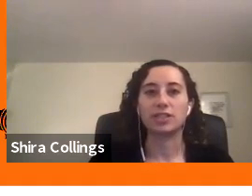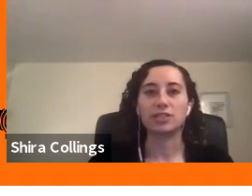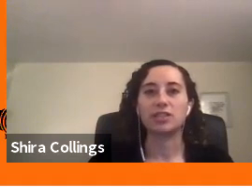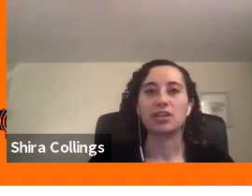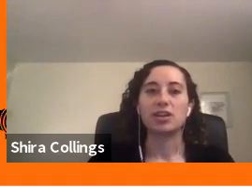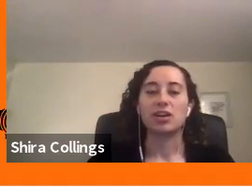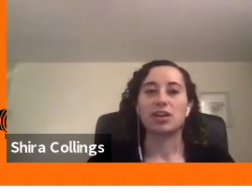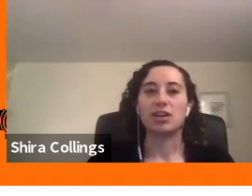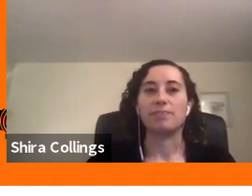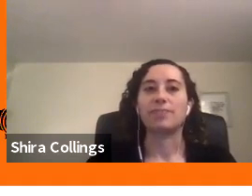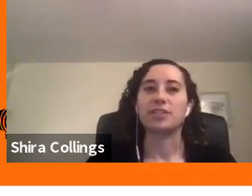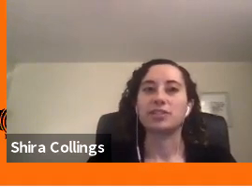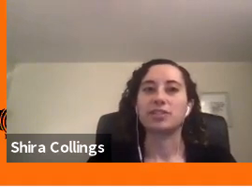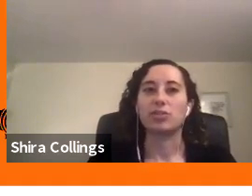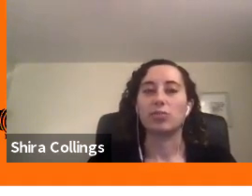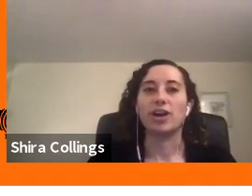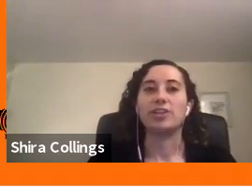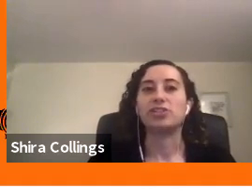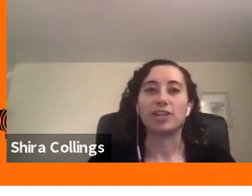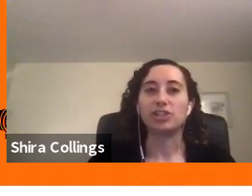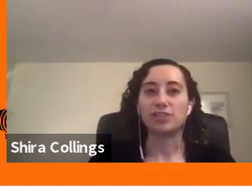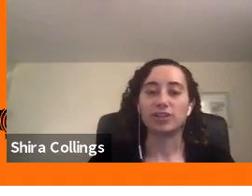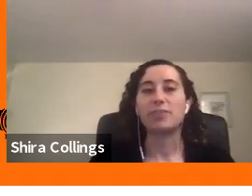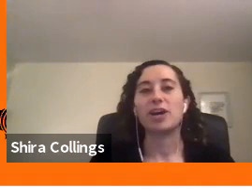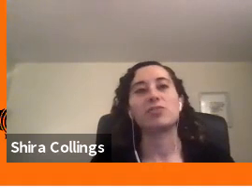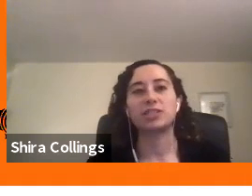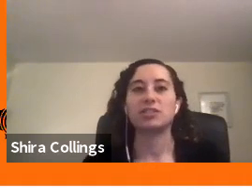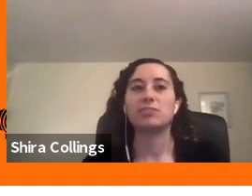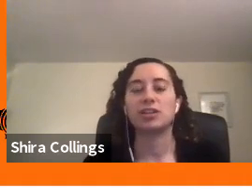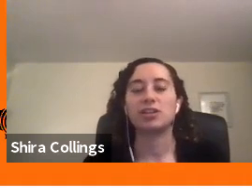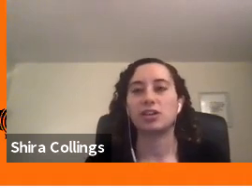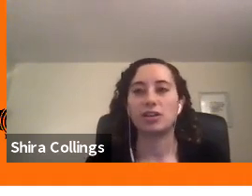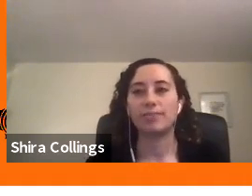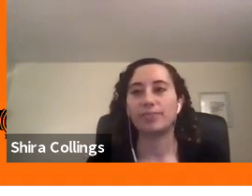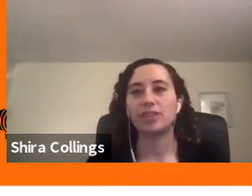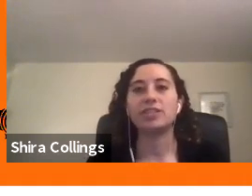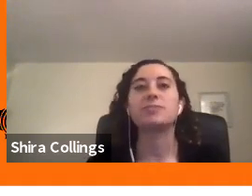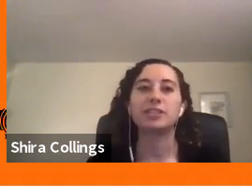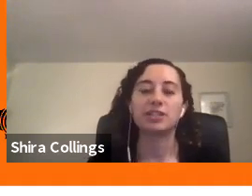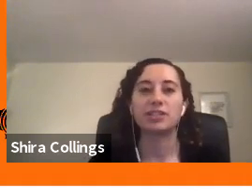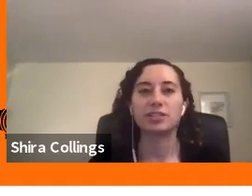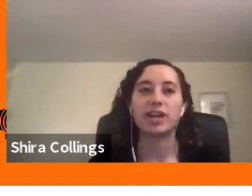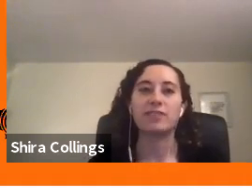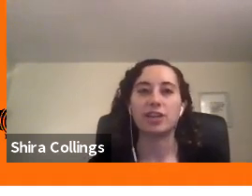disability advocates, people who work in and around mental health services.